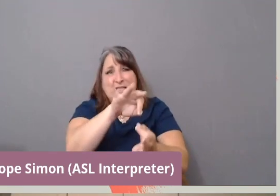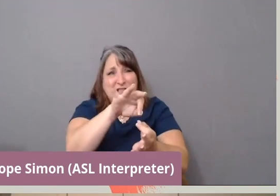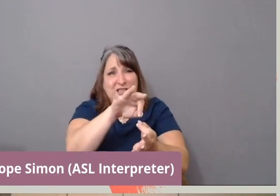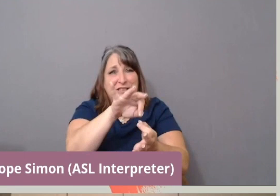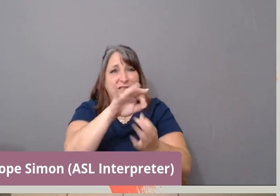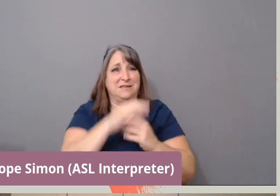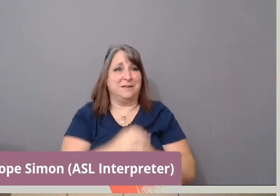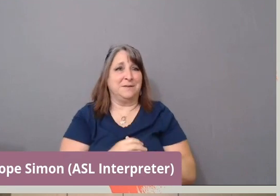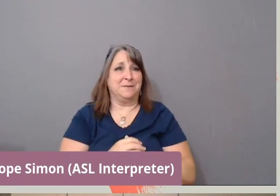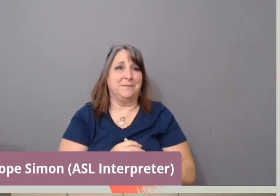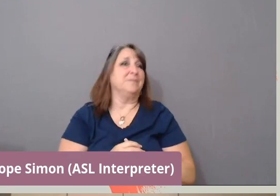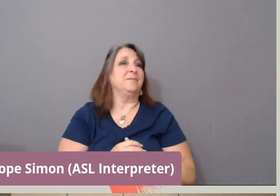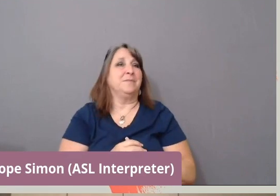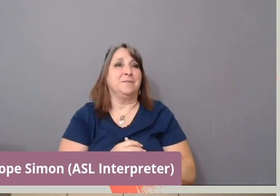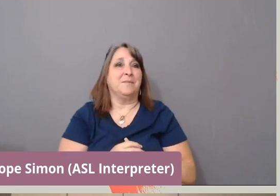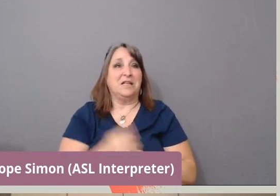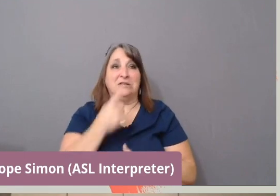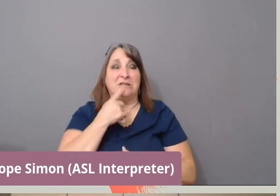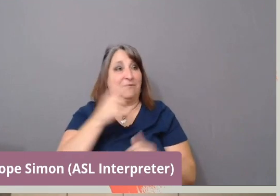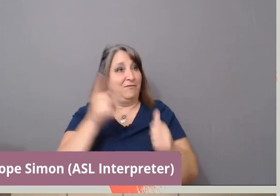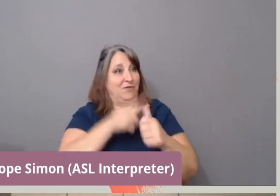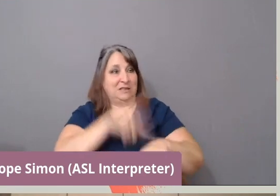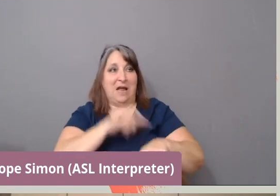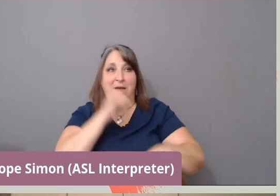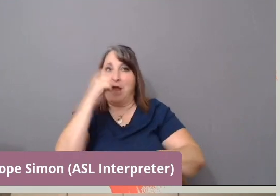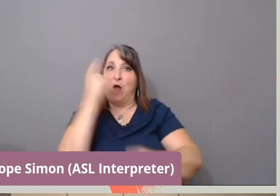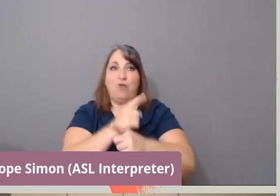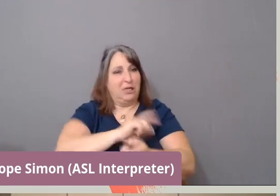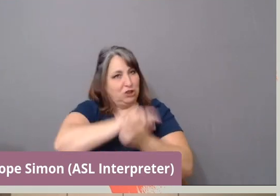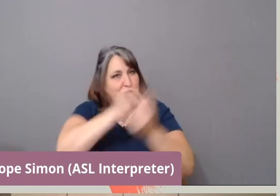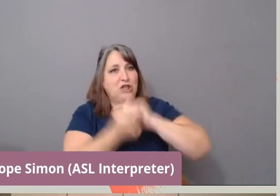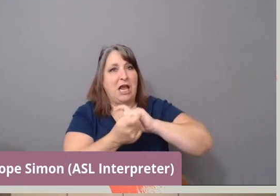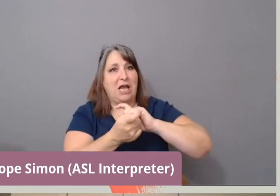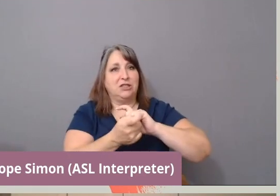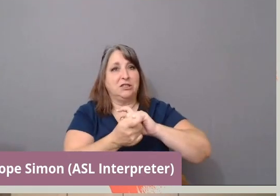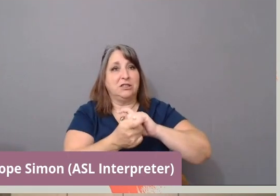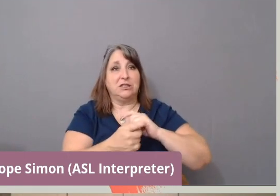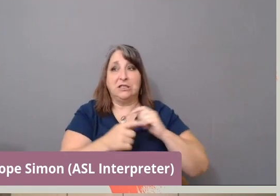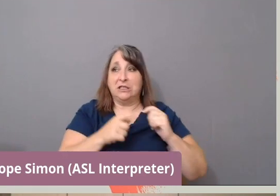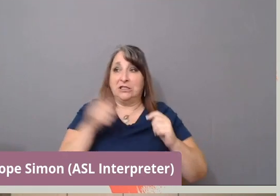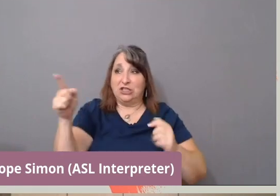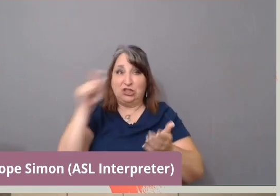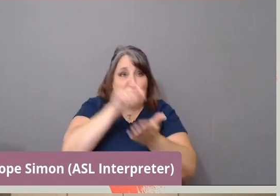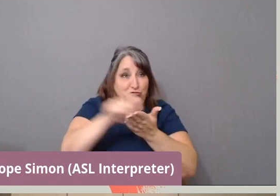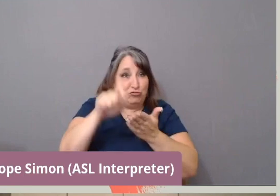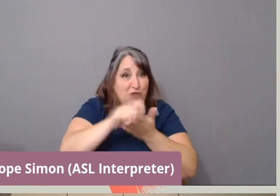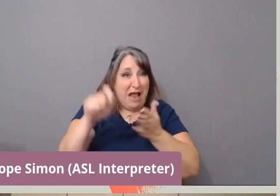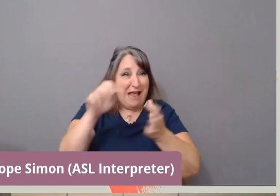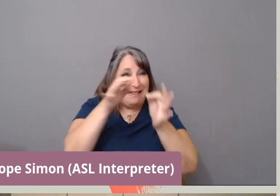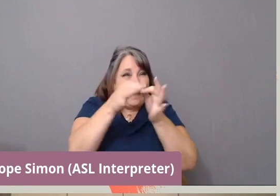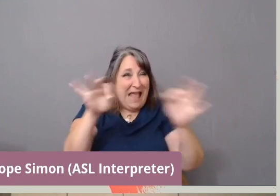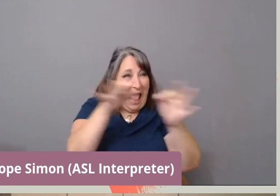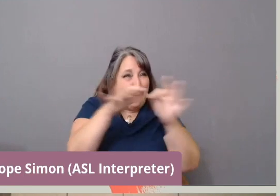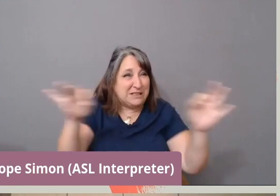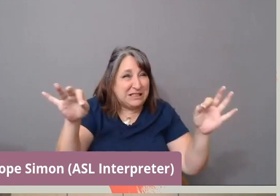as you just said, you didn't get it right the first time. Did you did you write that captioning? Or just-- it got done. You needed it for the rough cut.